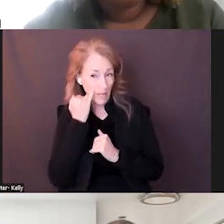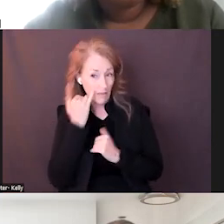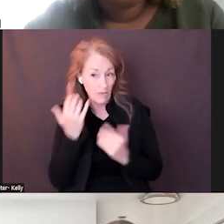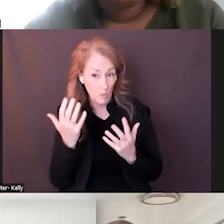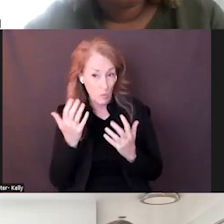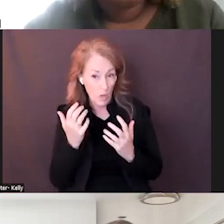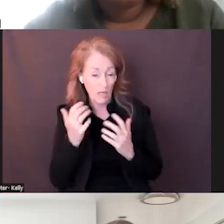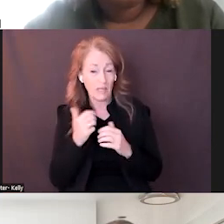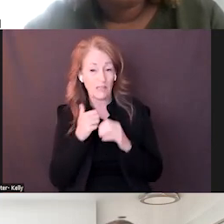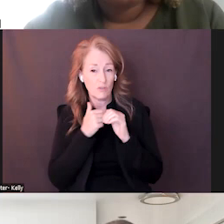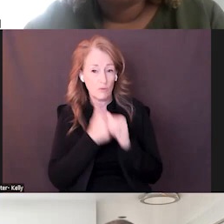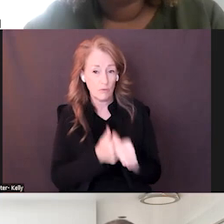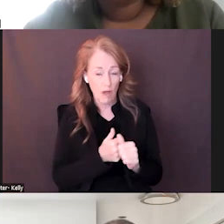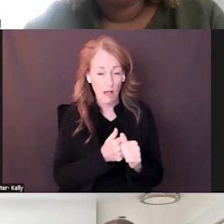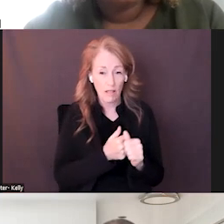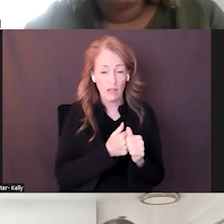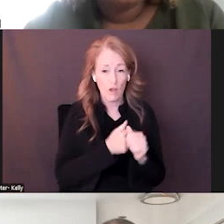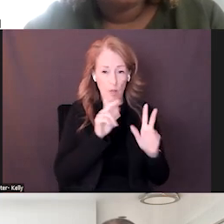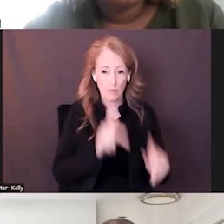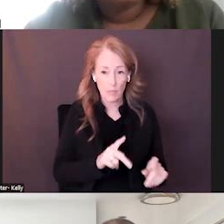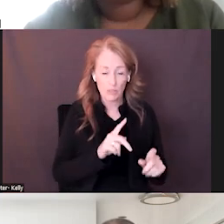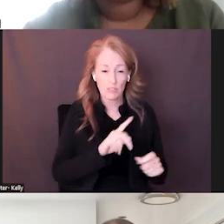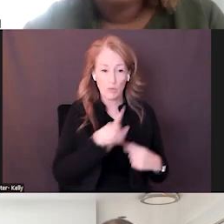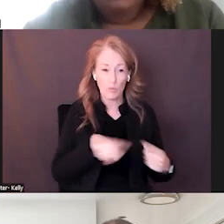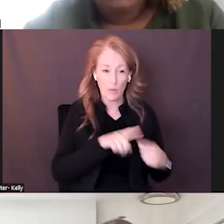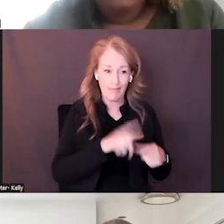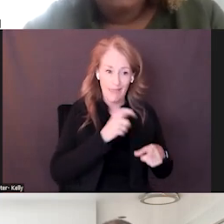THEY CALL THE CRISIS LINE AND WENT TO MOBILE AND MOBILE PEOPLE